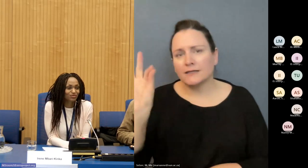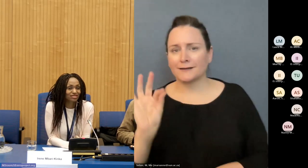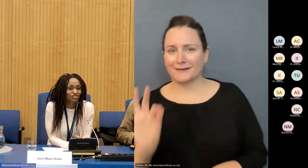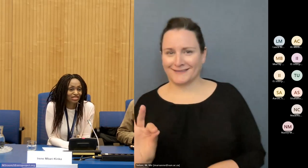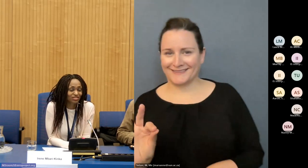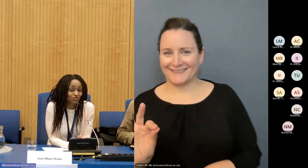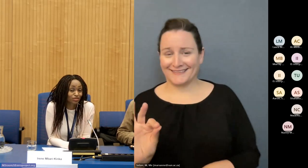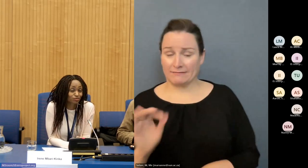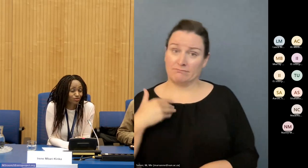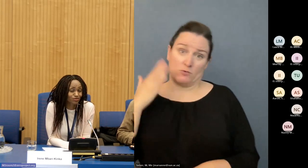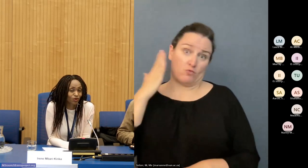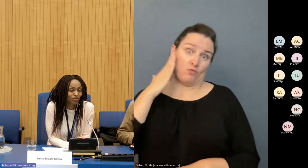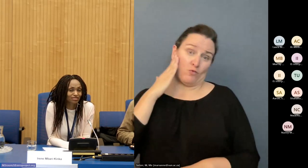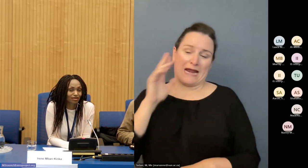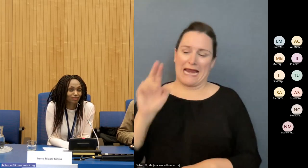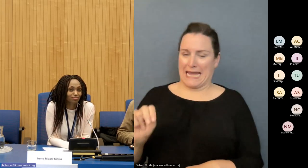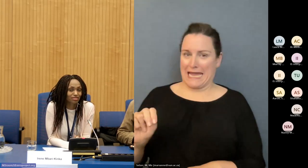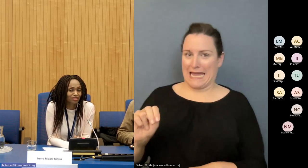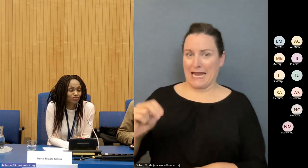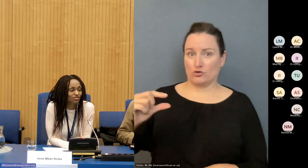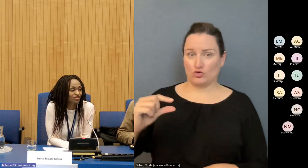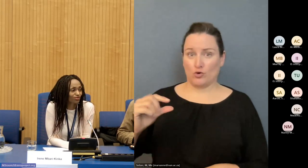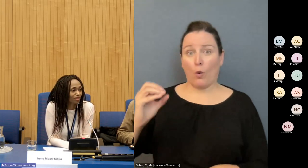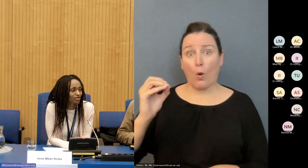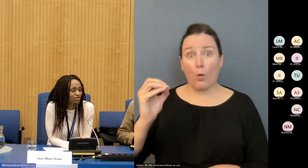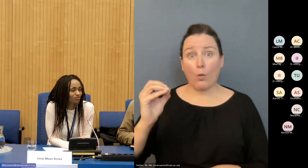those are challenges we experience all the time, but it is interesting to hear some of